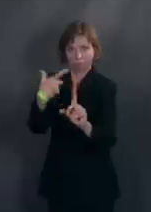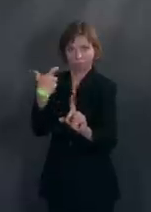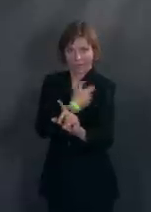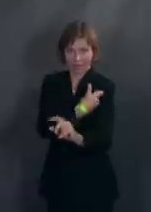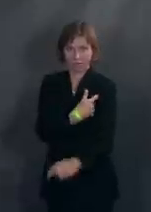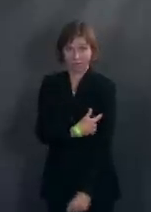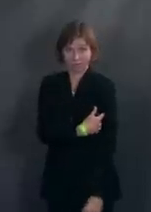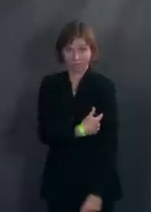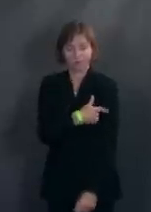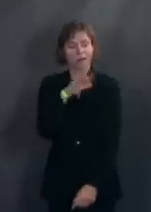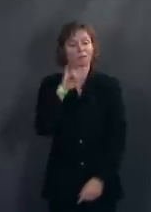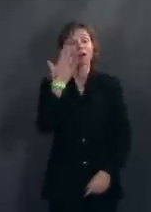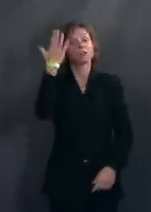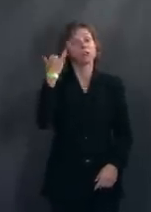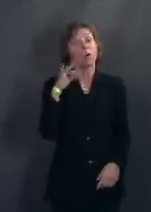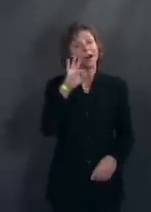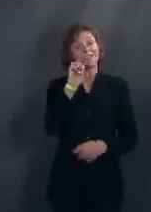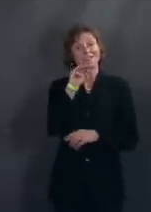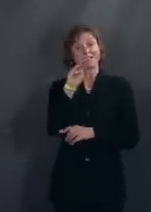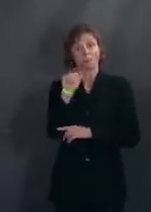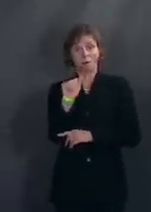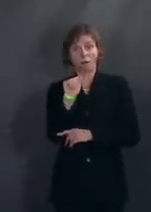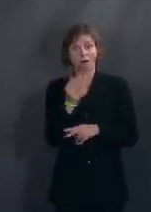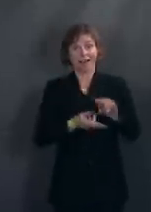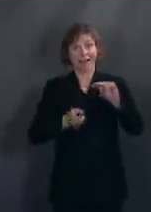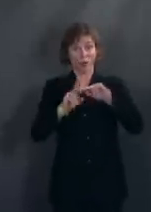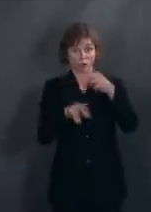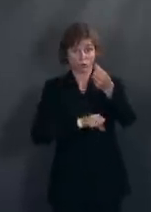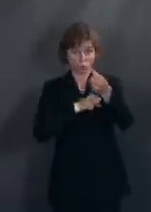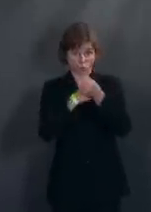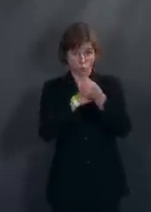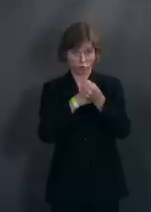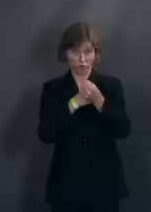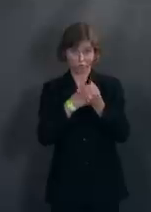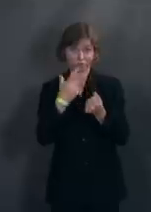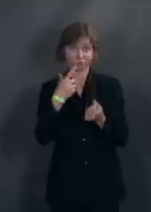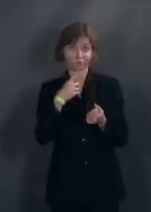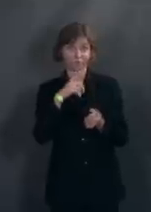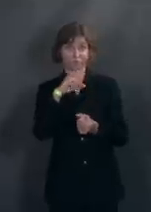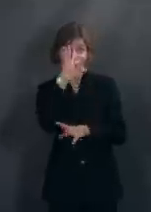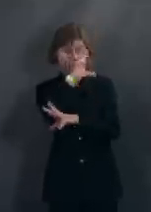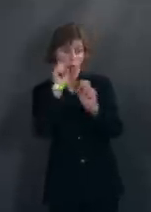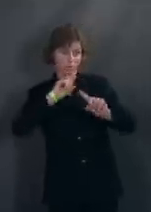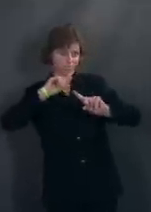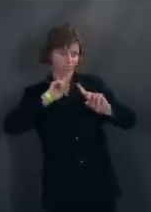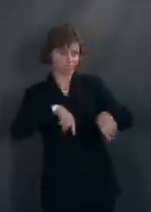FEMA has increased its support. On his second day in office, President Biden directed FEMA